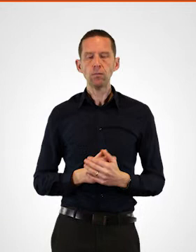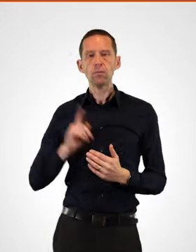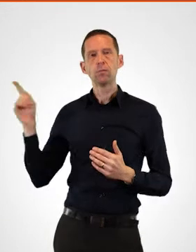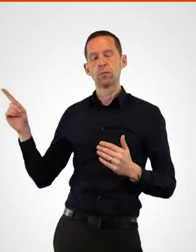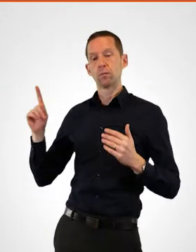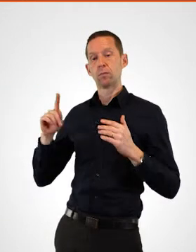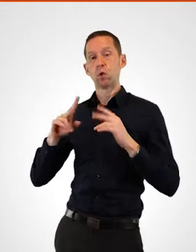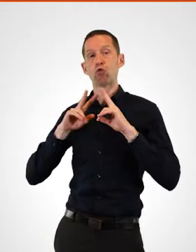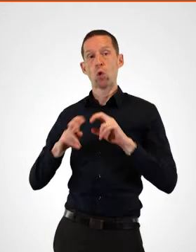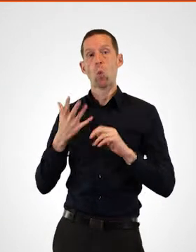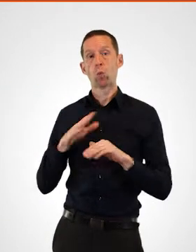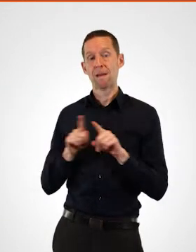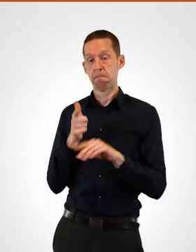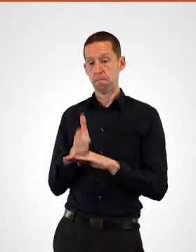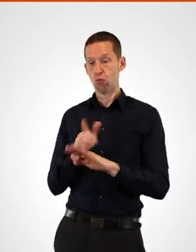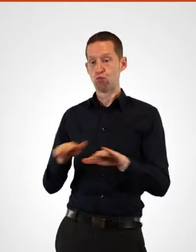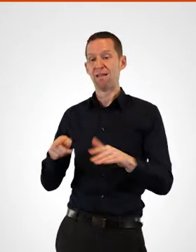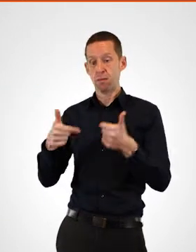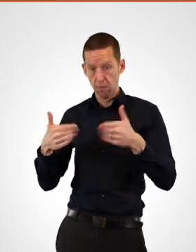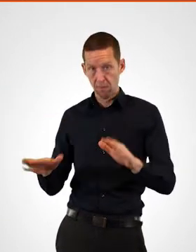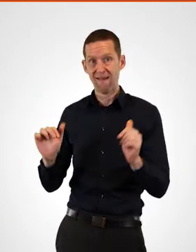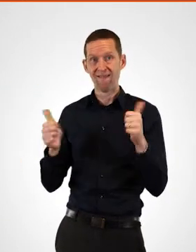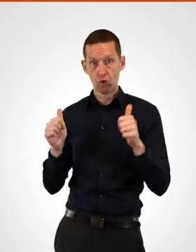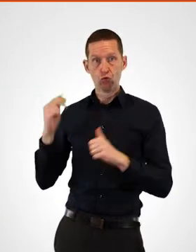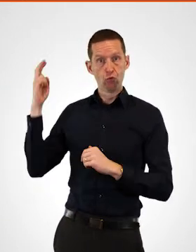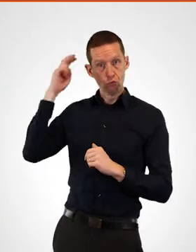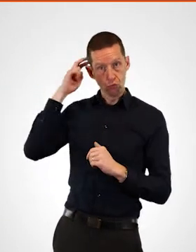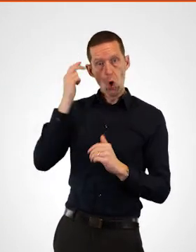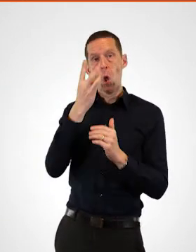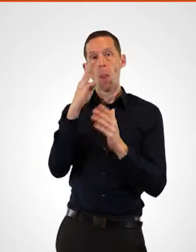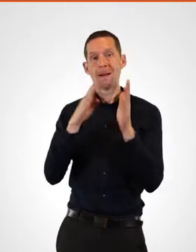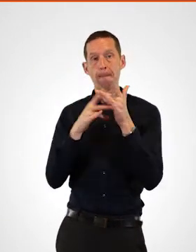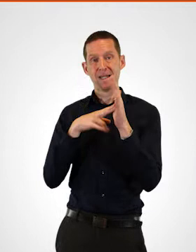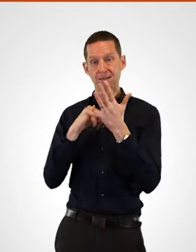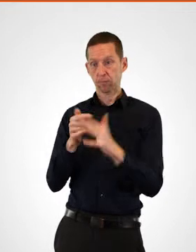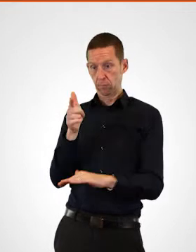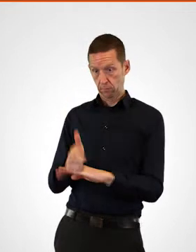on a group of children who had cochlear implants, again the 30-minute filming session.